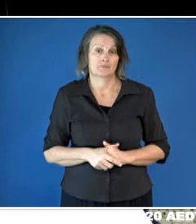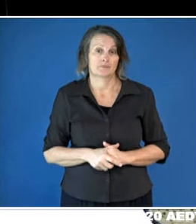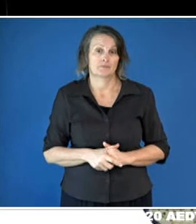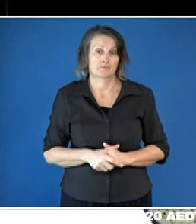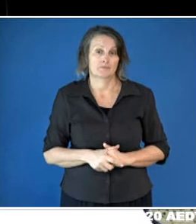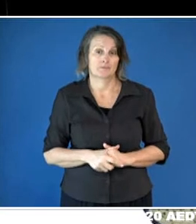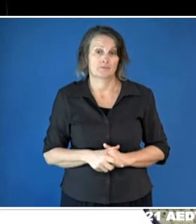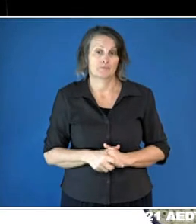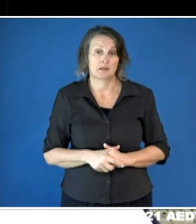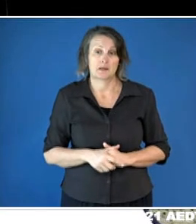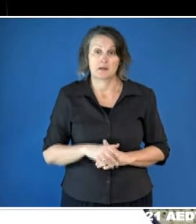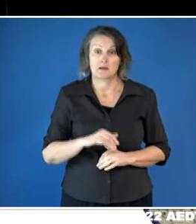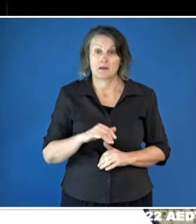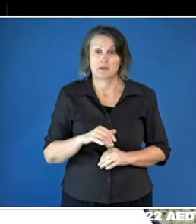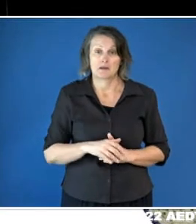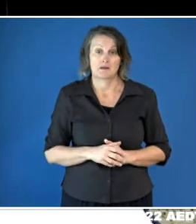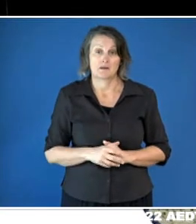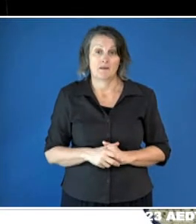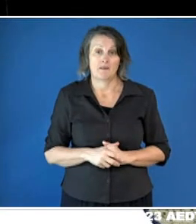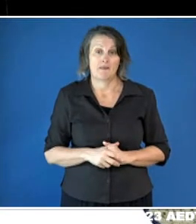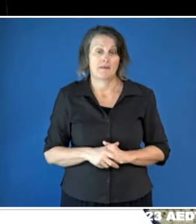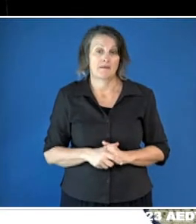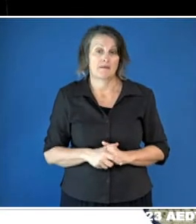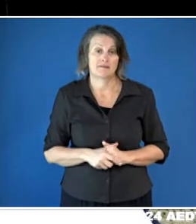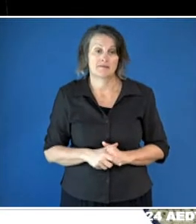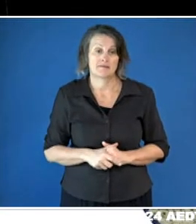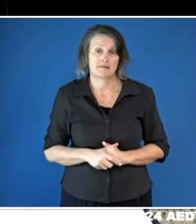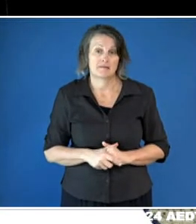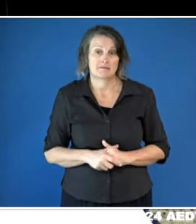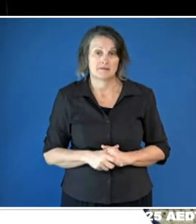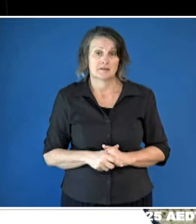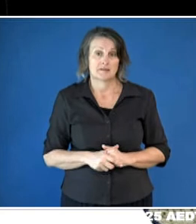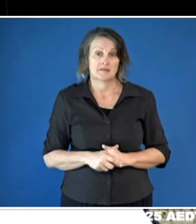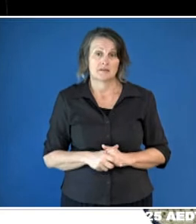Maybe not death row.